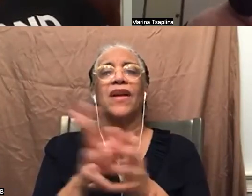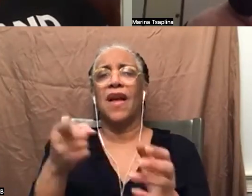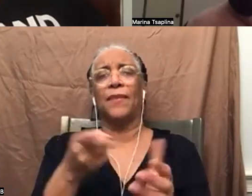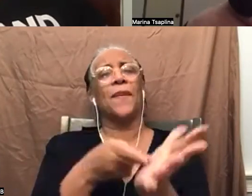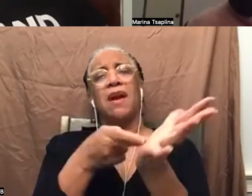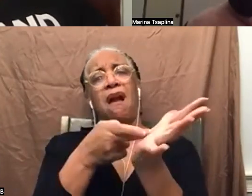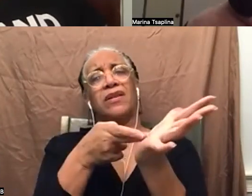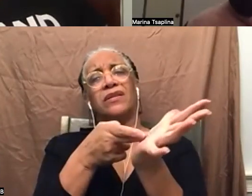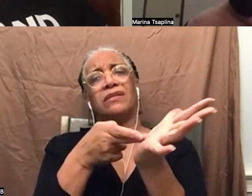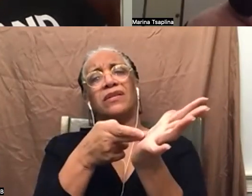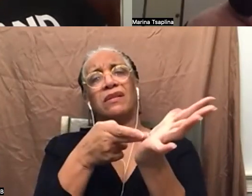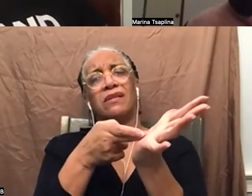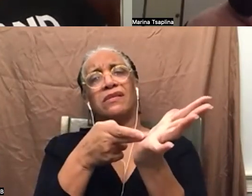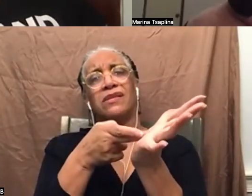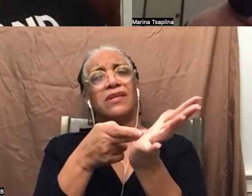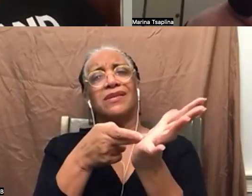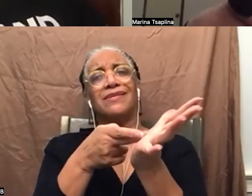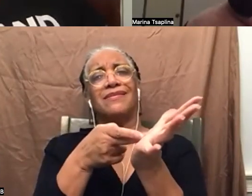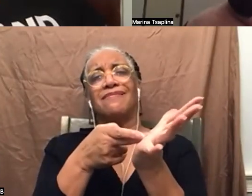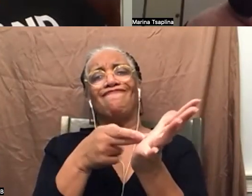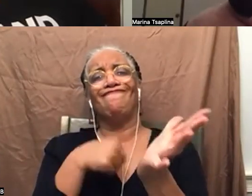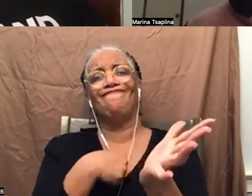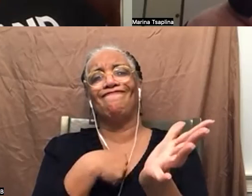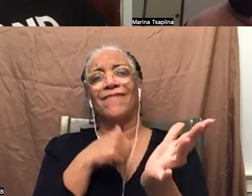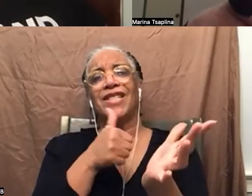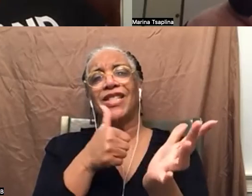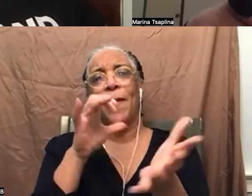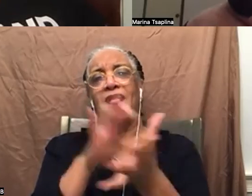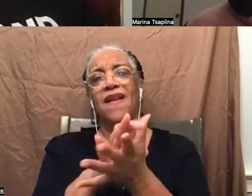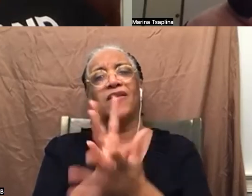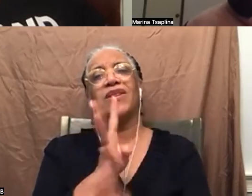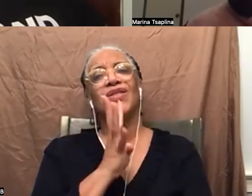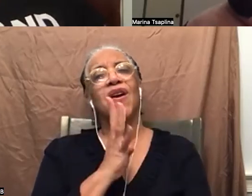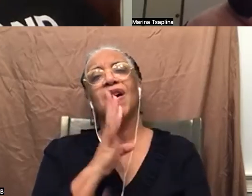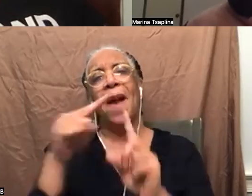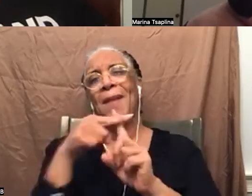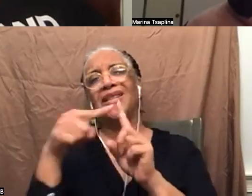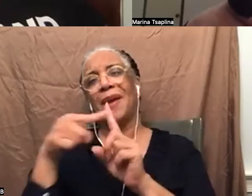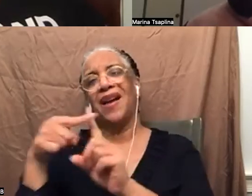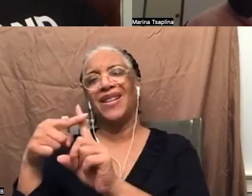I don't believe in toxic positivity. I'm not going to pretend like every day is great. Some days are hard.